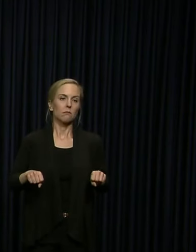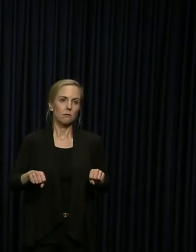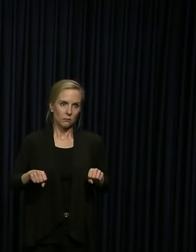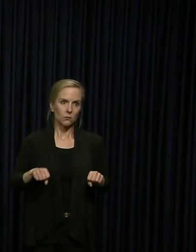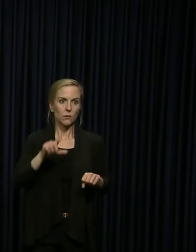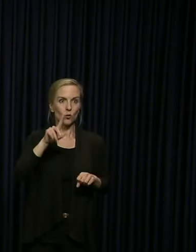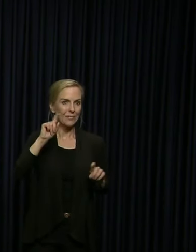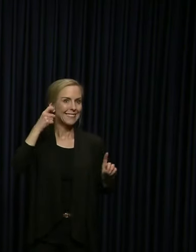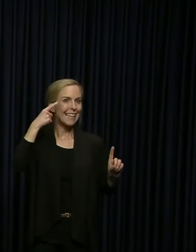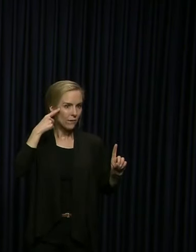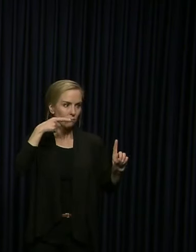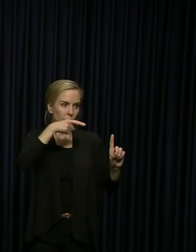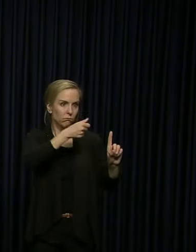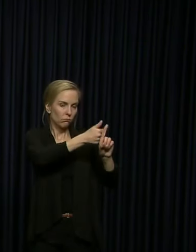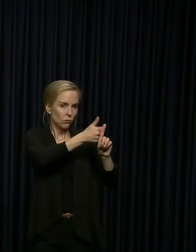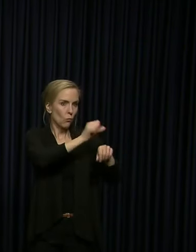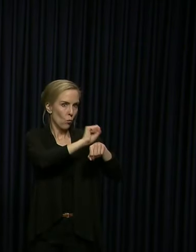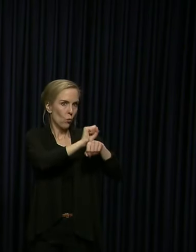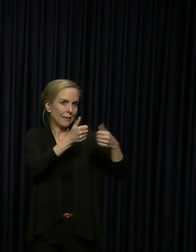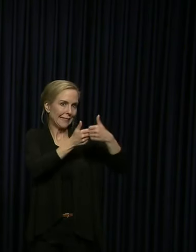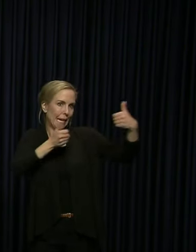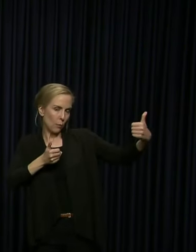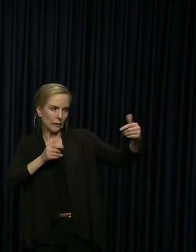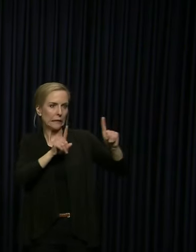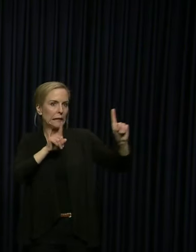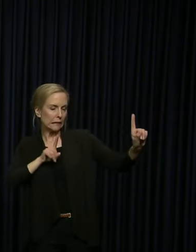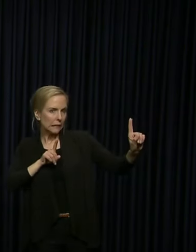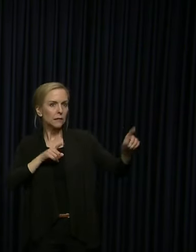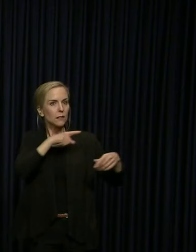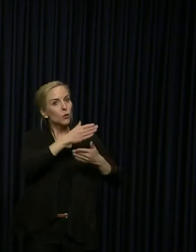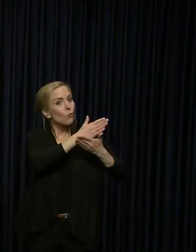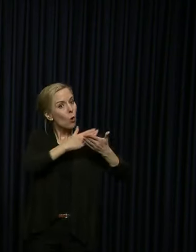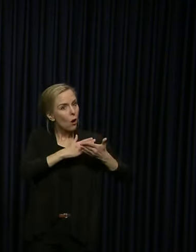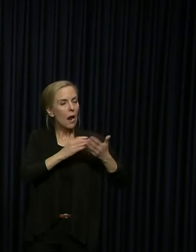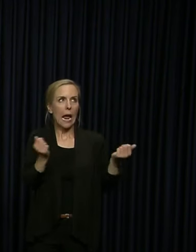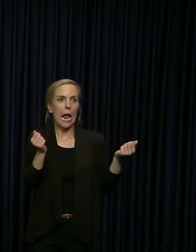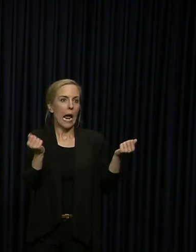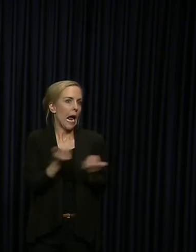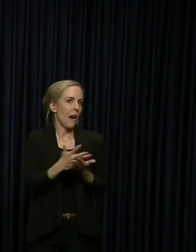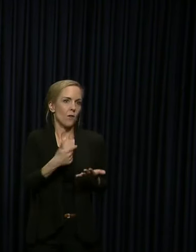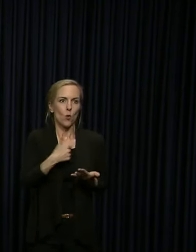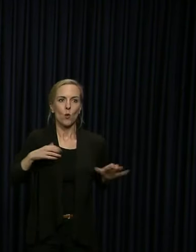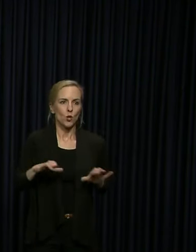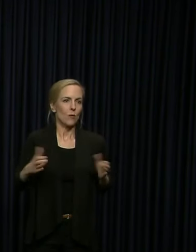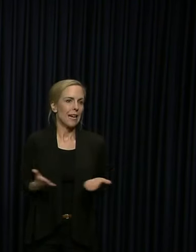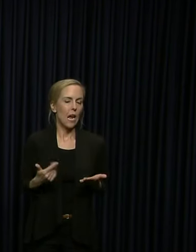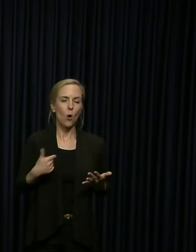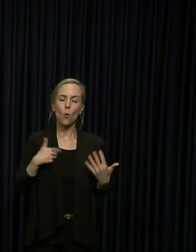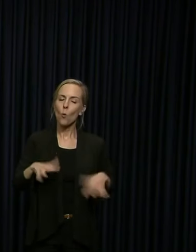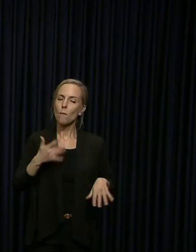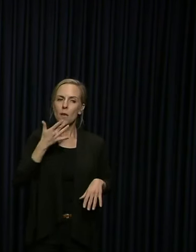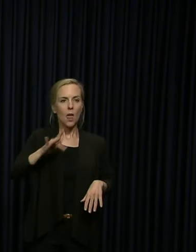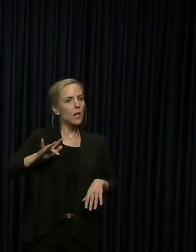THAT IS WORTH SACRIFICING FOR. THAT'S WORTH GIVING UP A TRIP TO THE HARDWARE STORE.